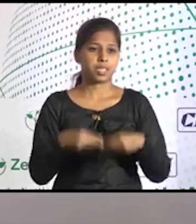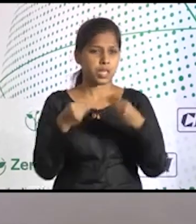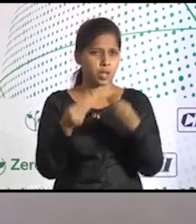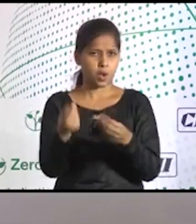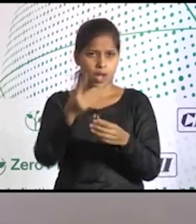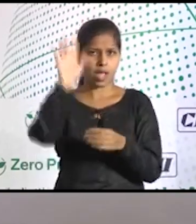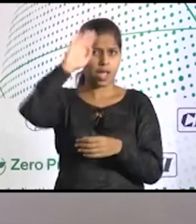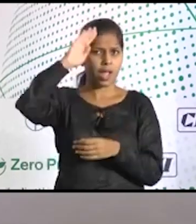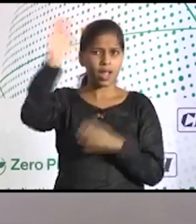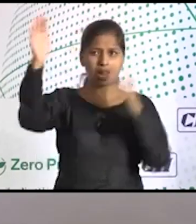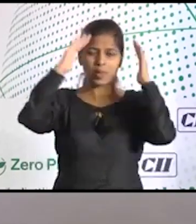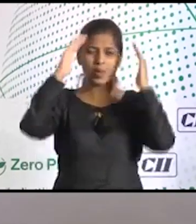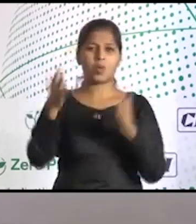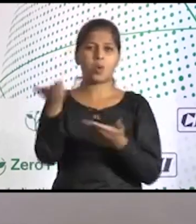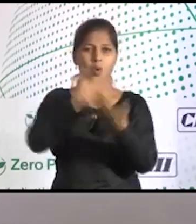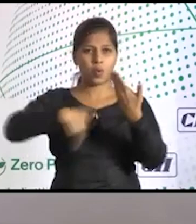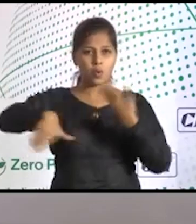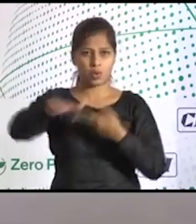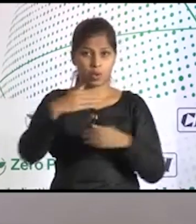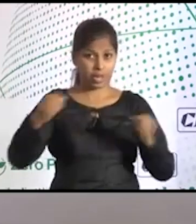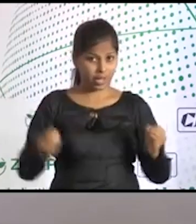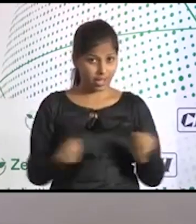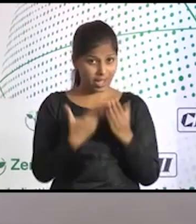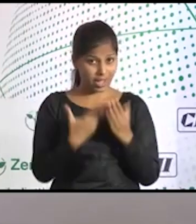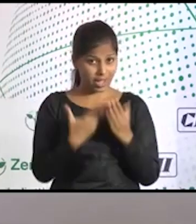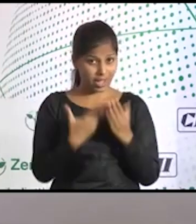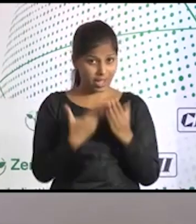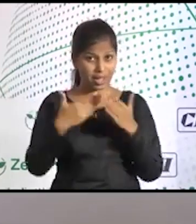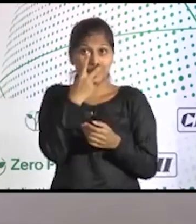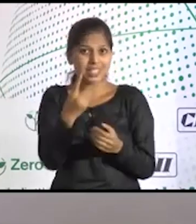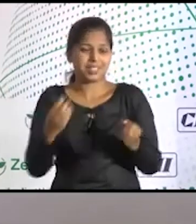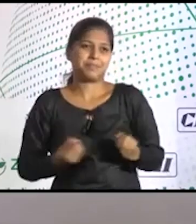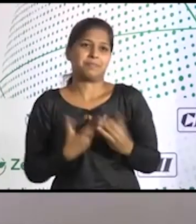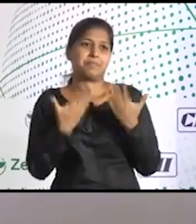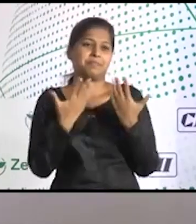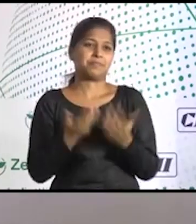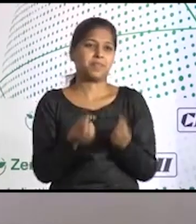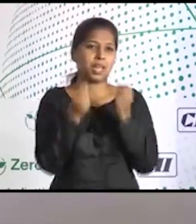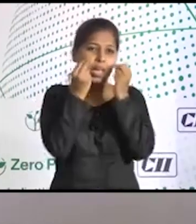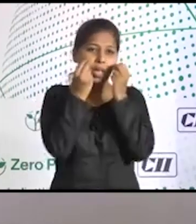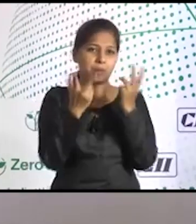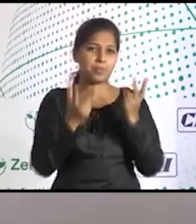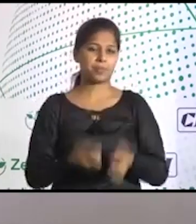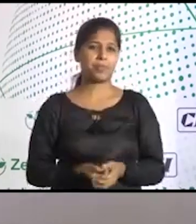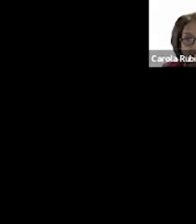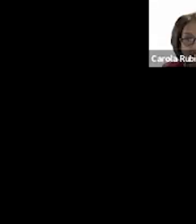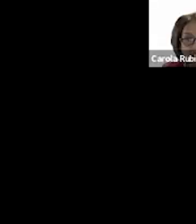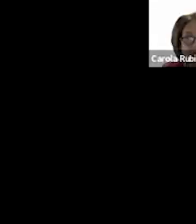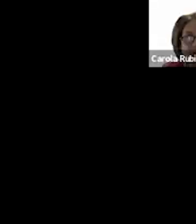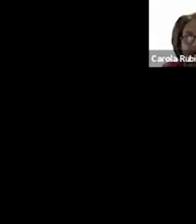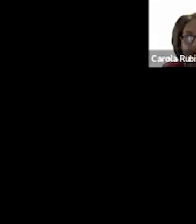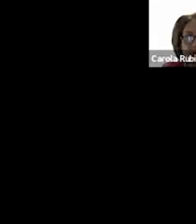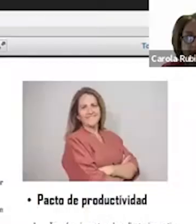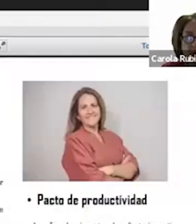Well, I'm so happy to see you all. I do apologize. I, I couldn't be in person that.